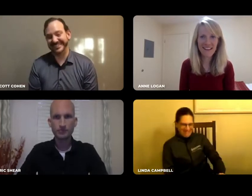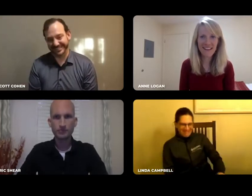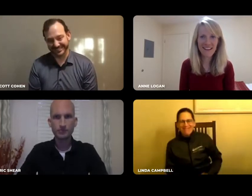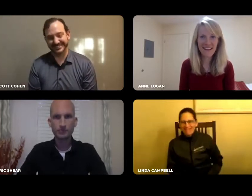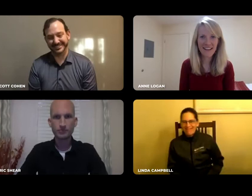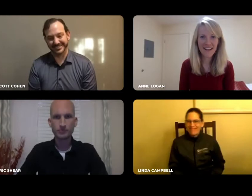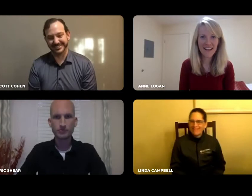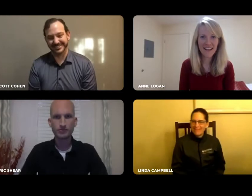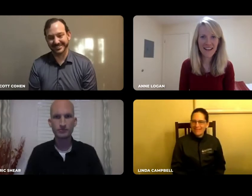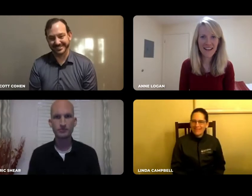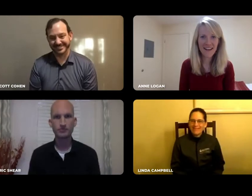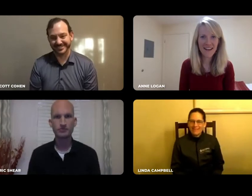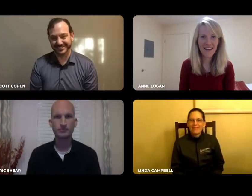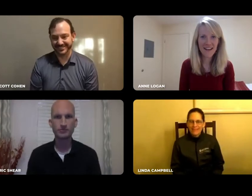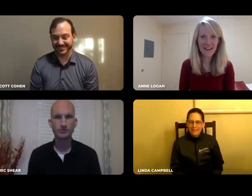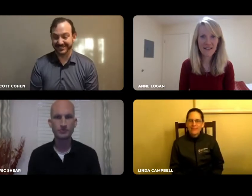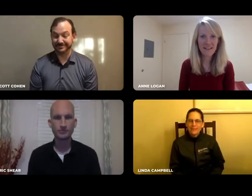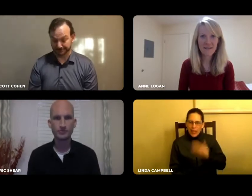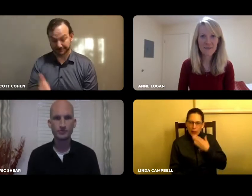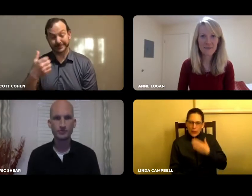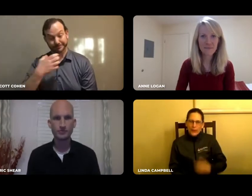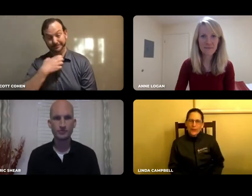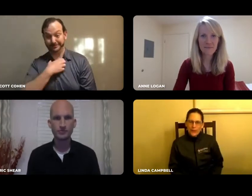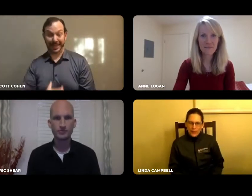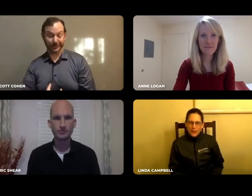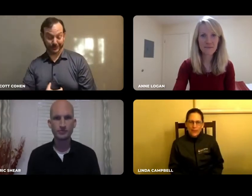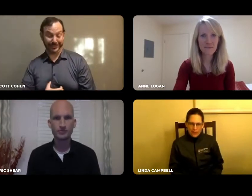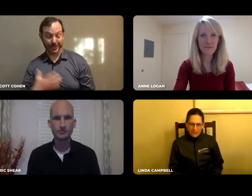Having that as a